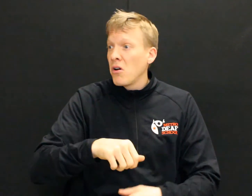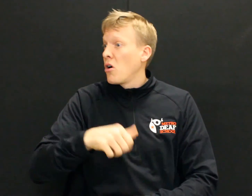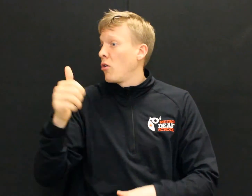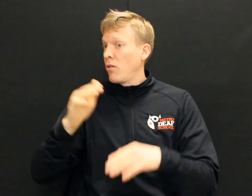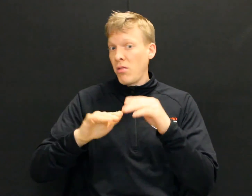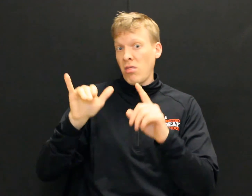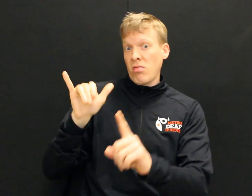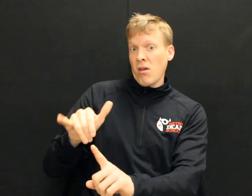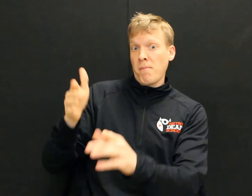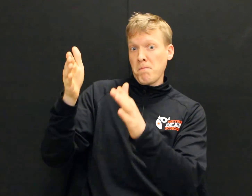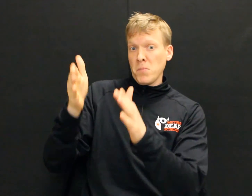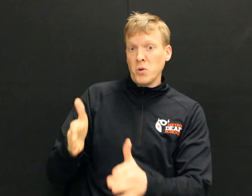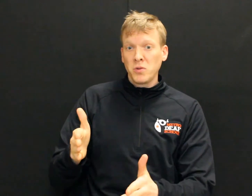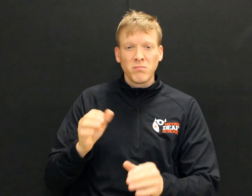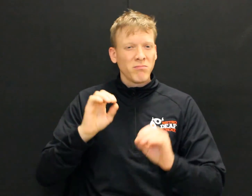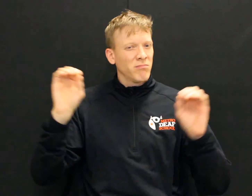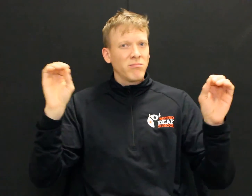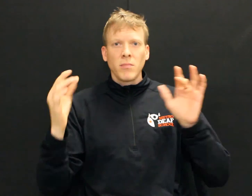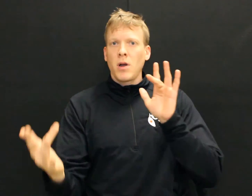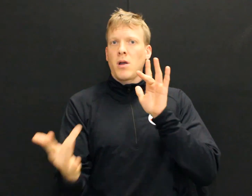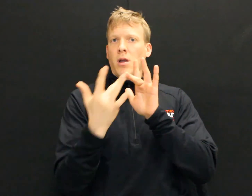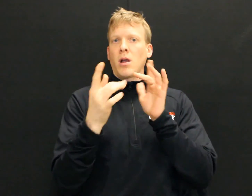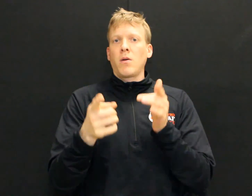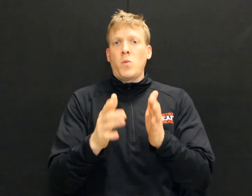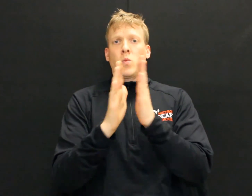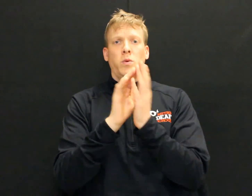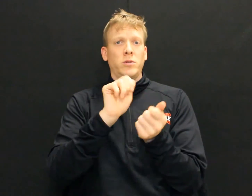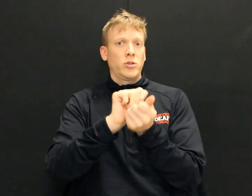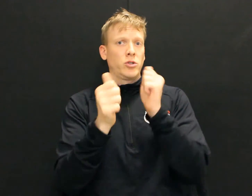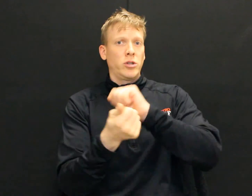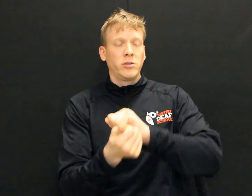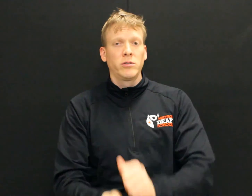otherwise we were not contacted with any requests for changes.